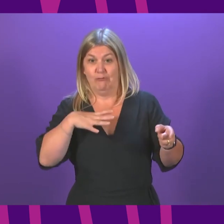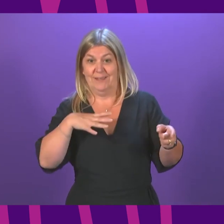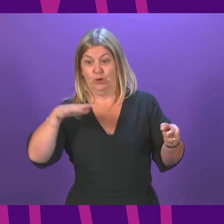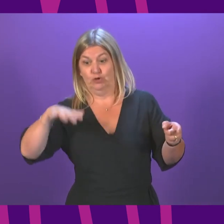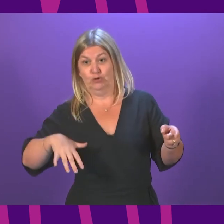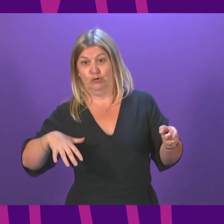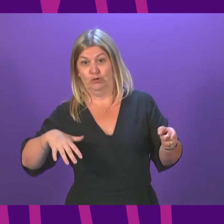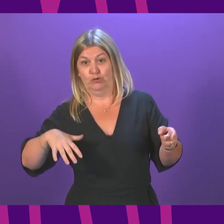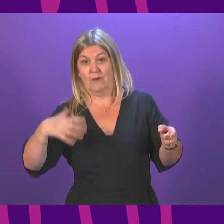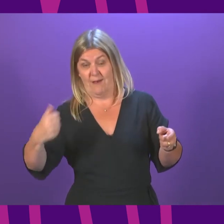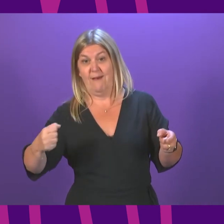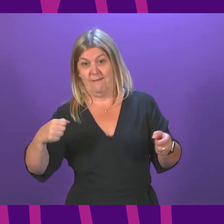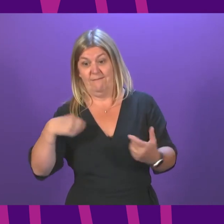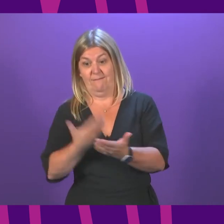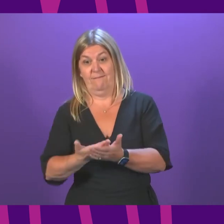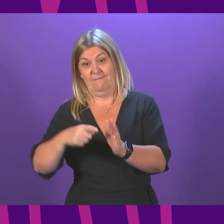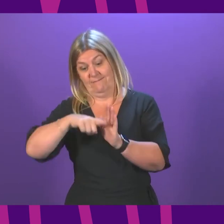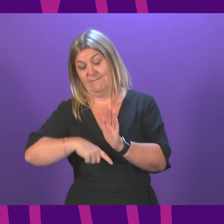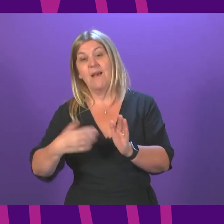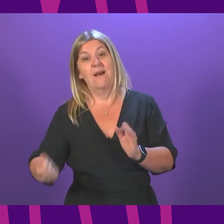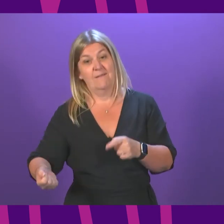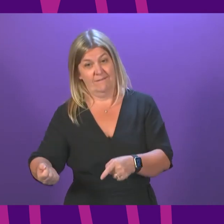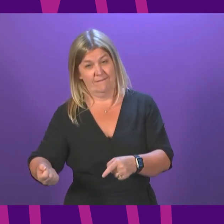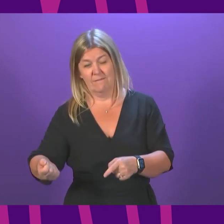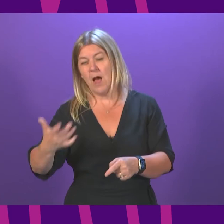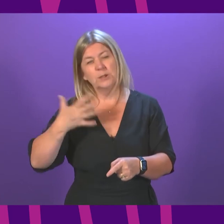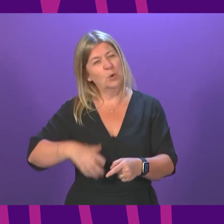in existing statute. To go back to my argument about not causing confusion in statute, if